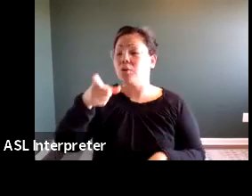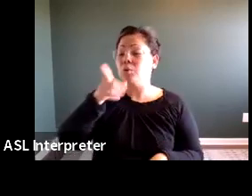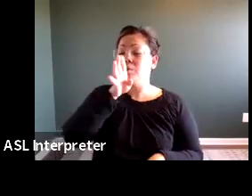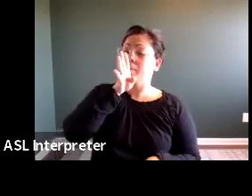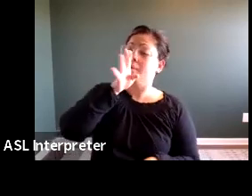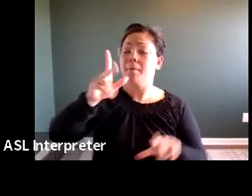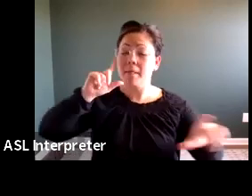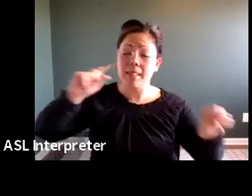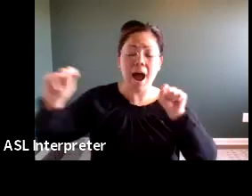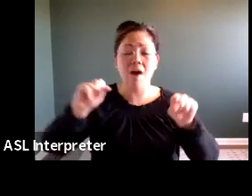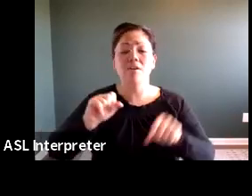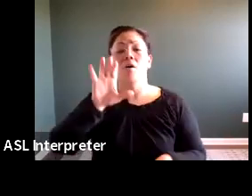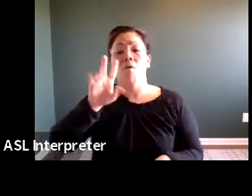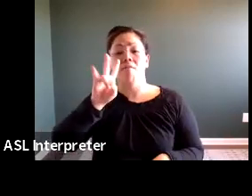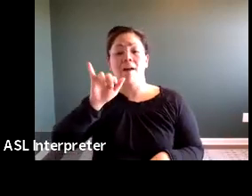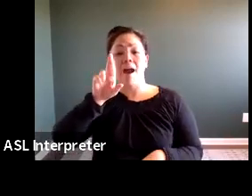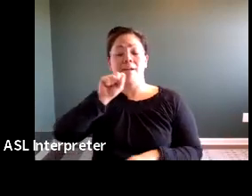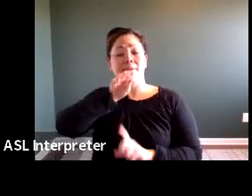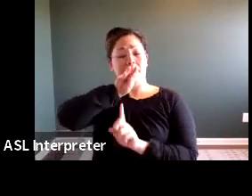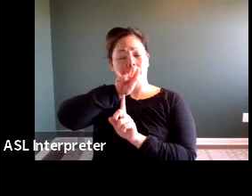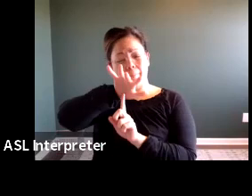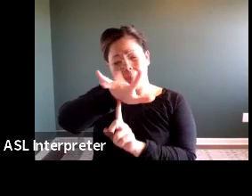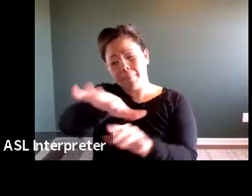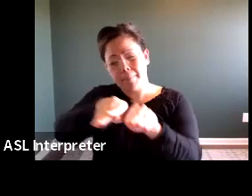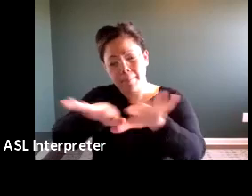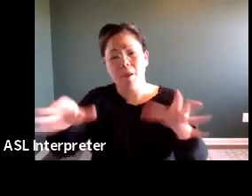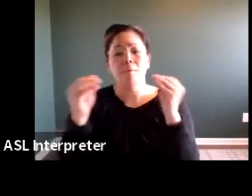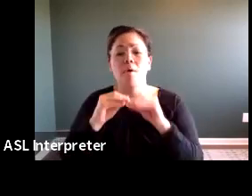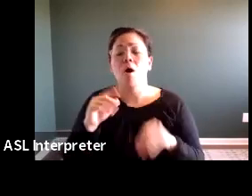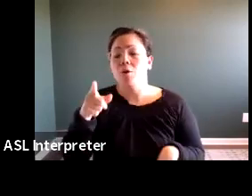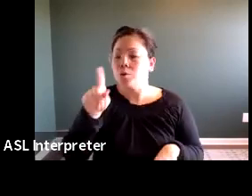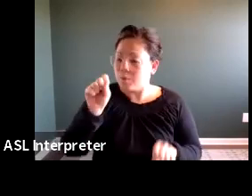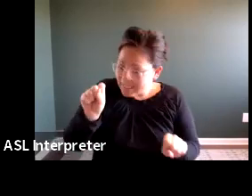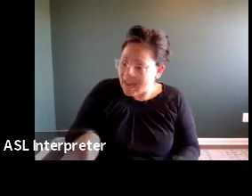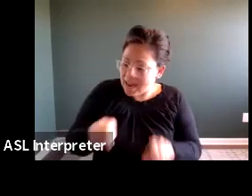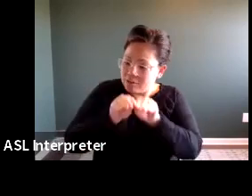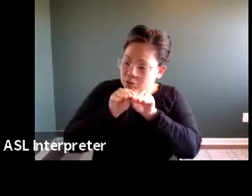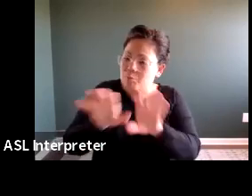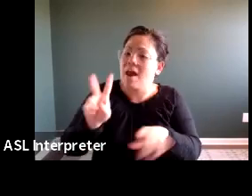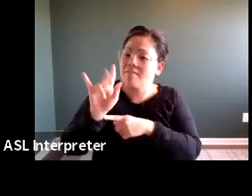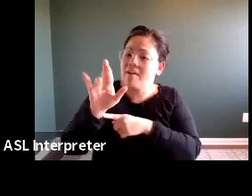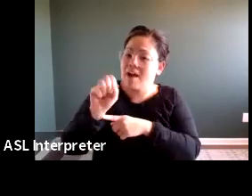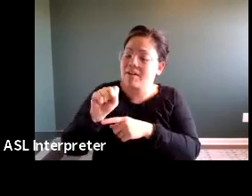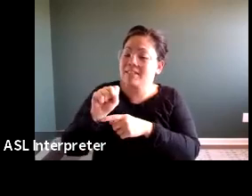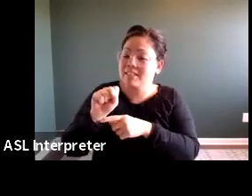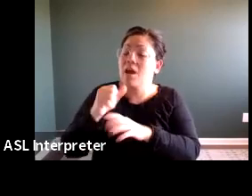you're pushing the virus out further and we 100% know that you can spread the virus in the two days before you would ever develop symptoms.